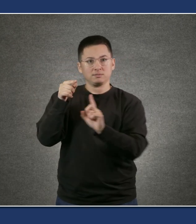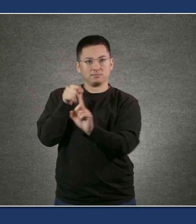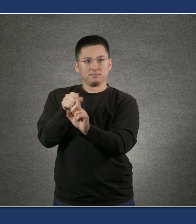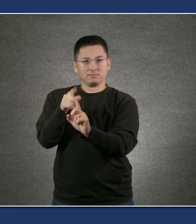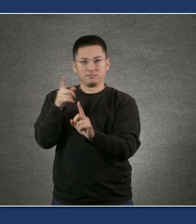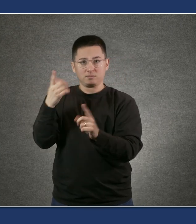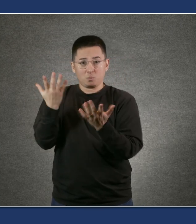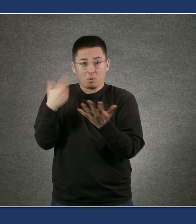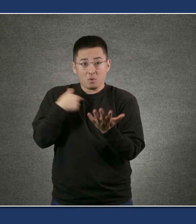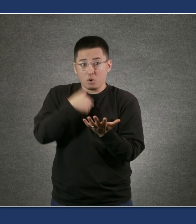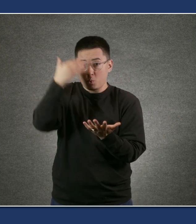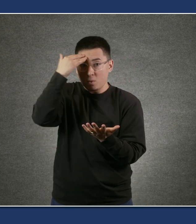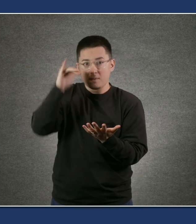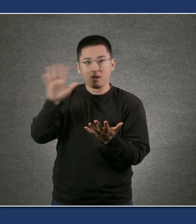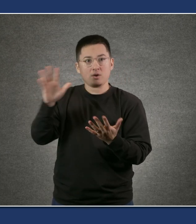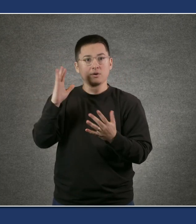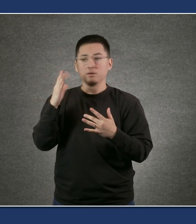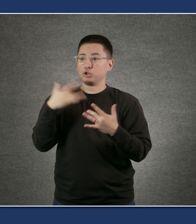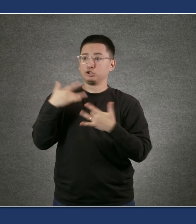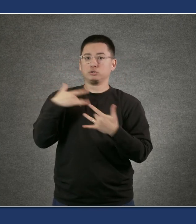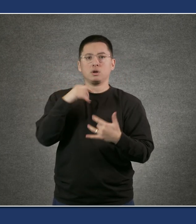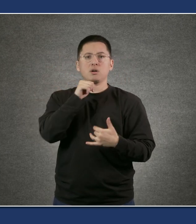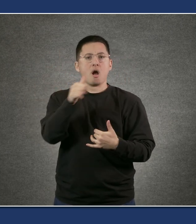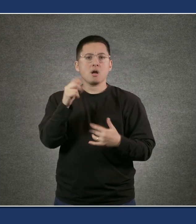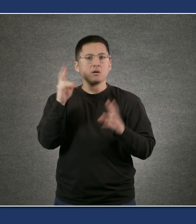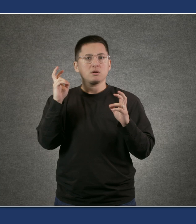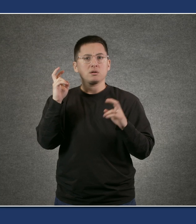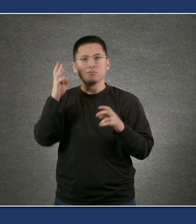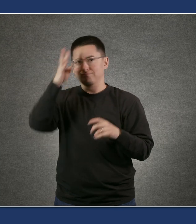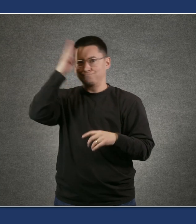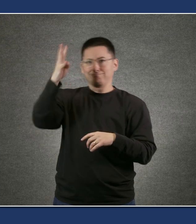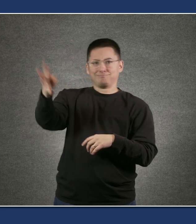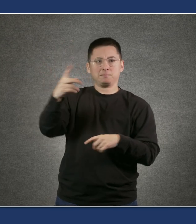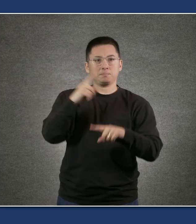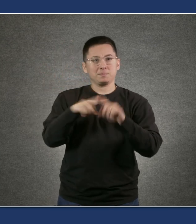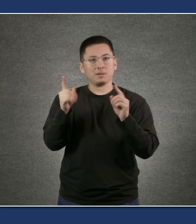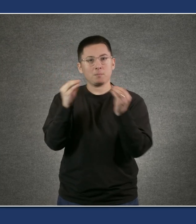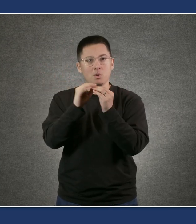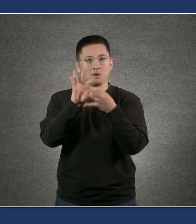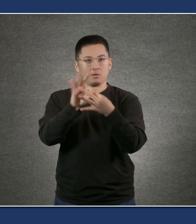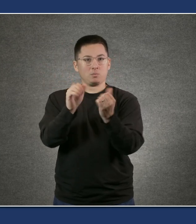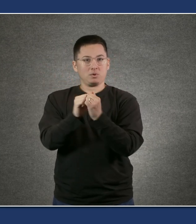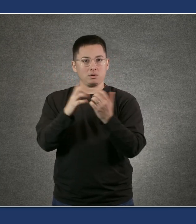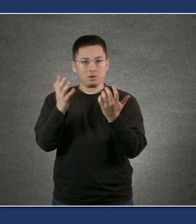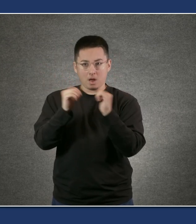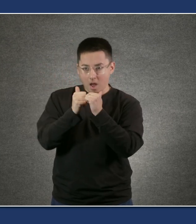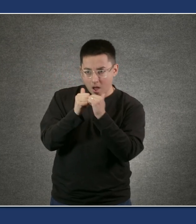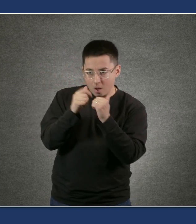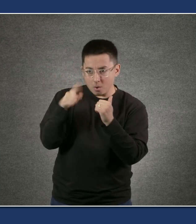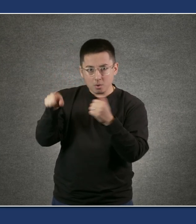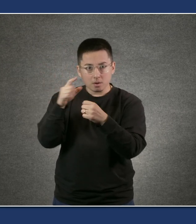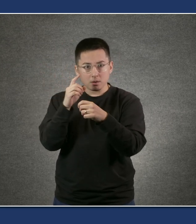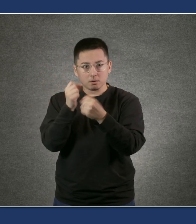advocates anticipated well before the bill became law. The following are a few of the chief practical concerns